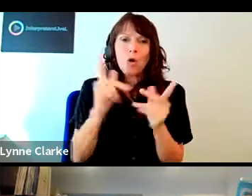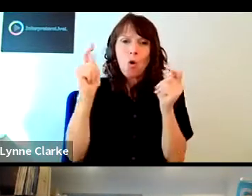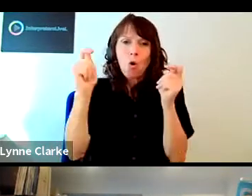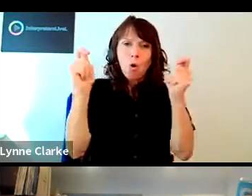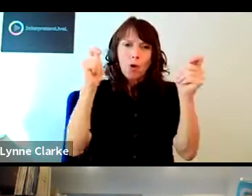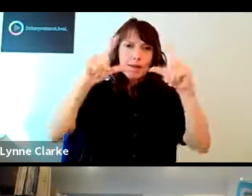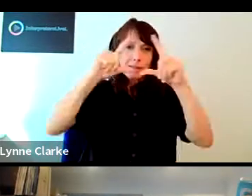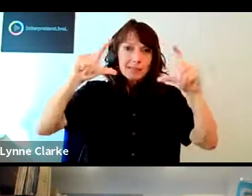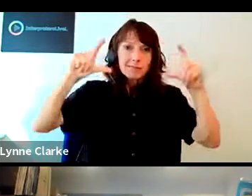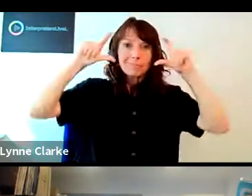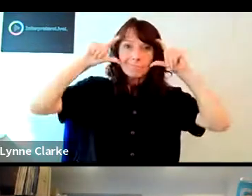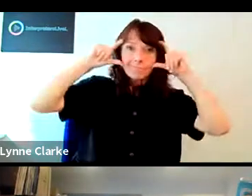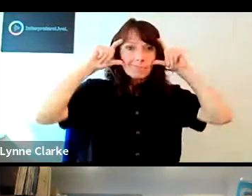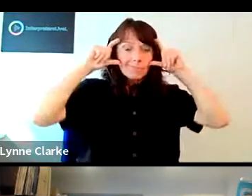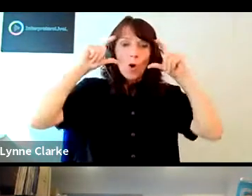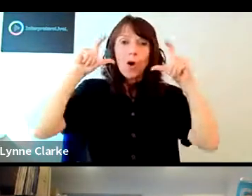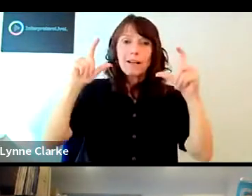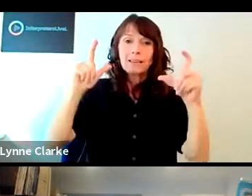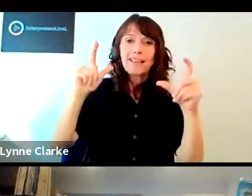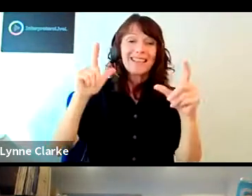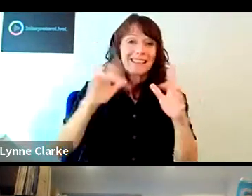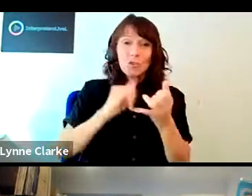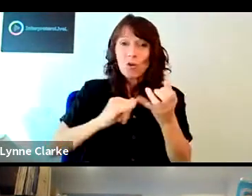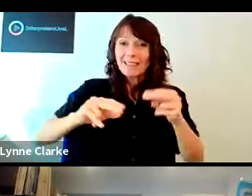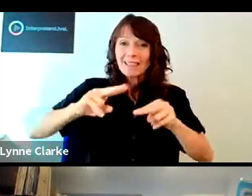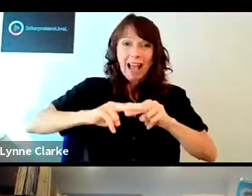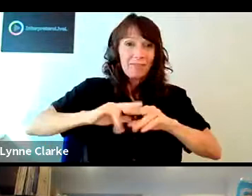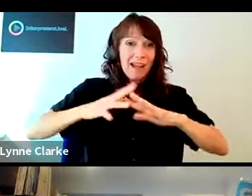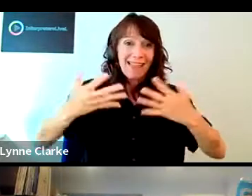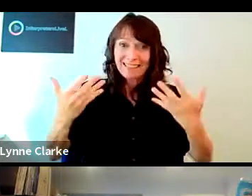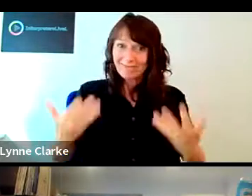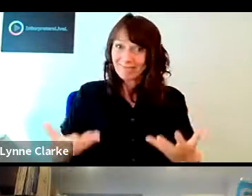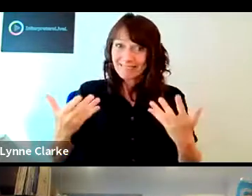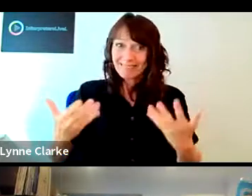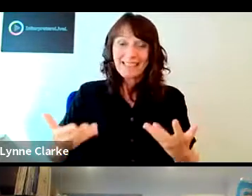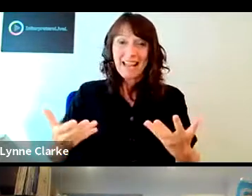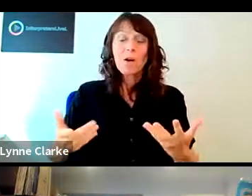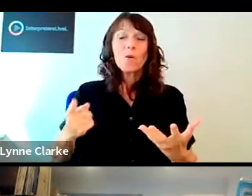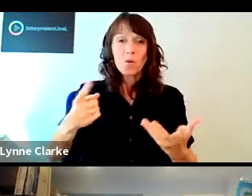that we need to dream about in sci-fi. This is here now. So we need to be thinking about how we